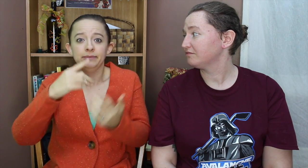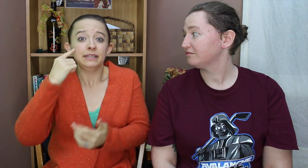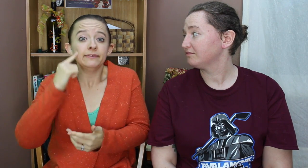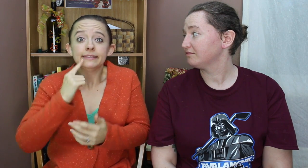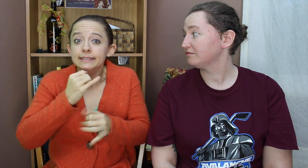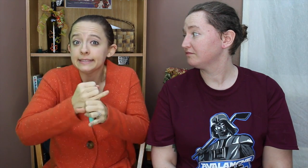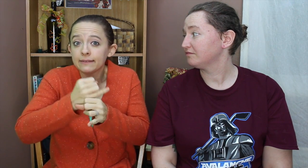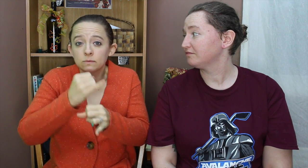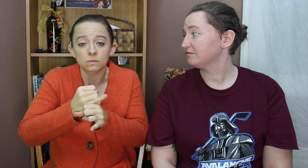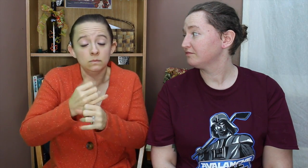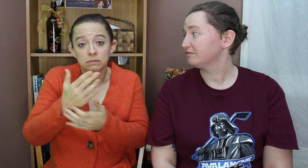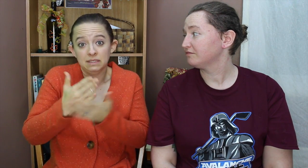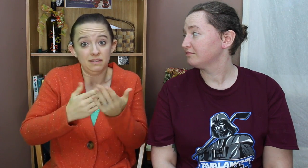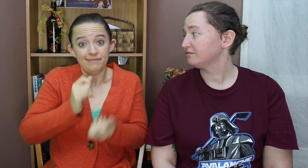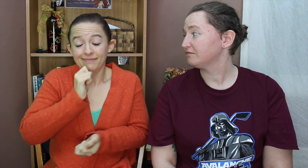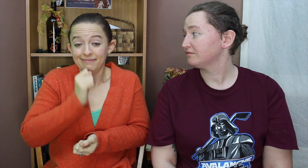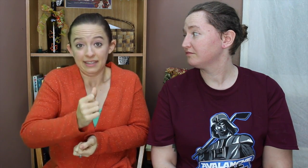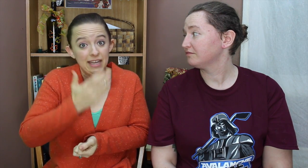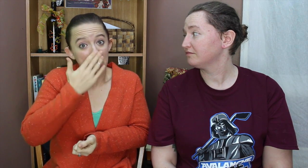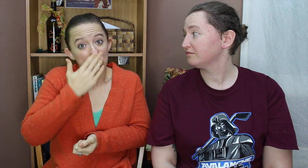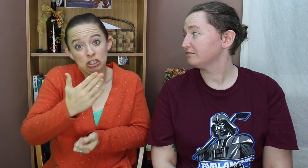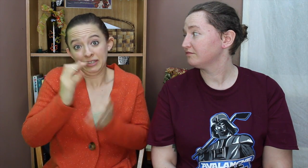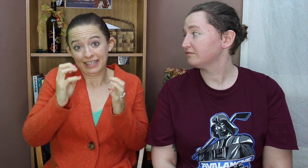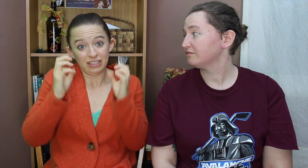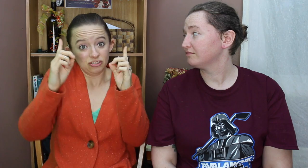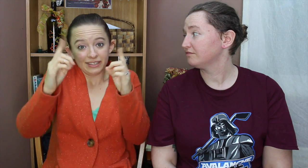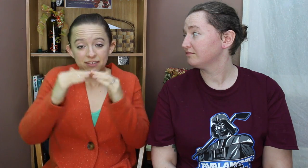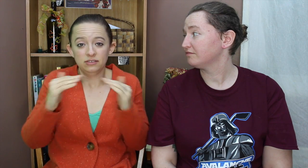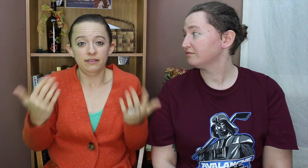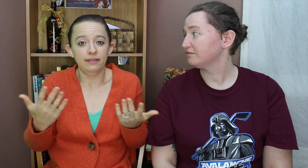program or it's at at Deaf school. I mean some of them don't have